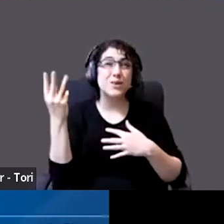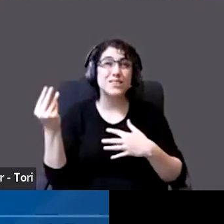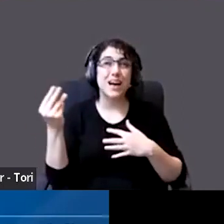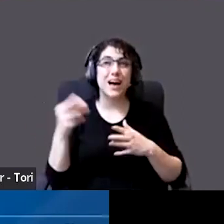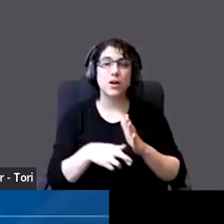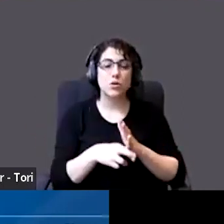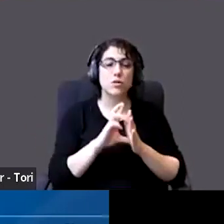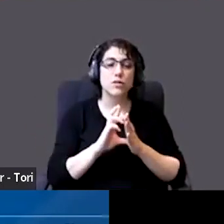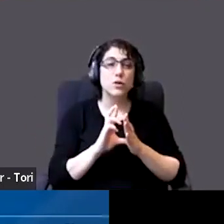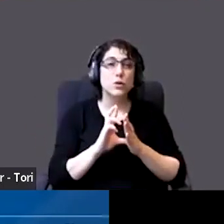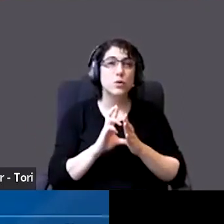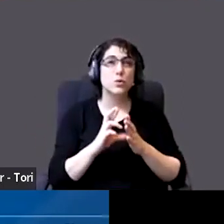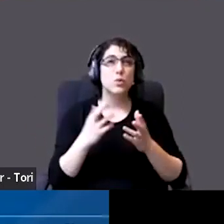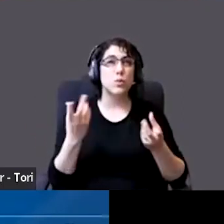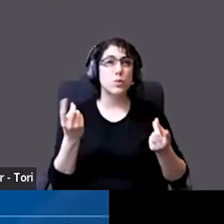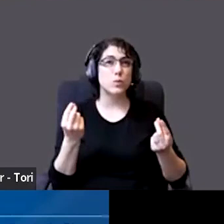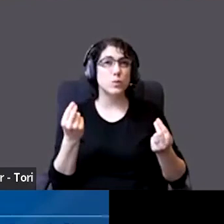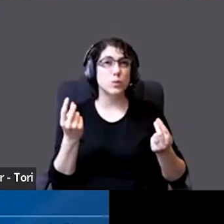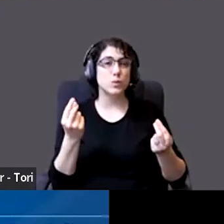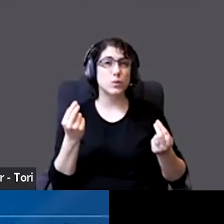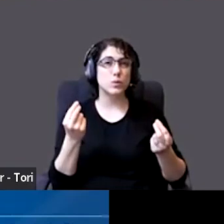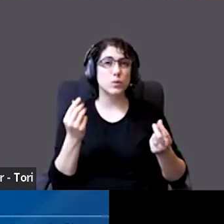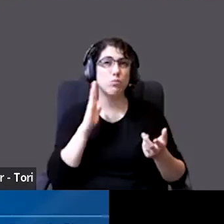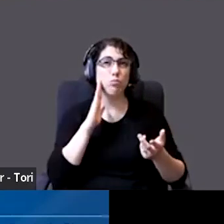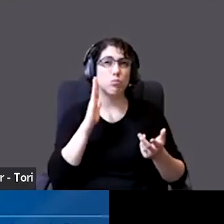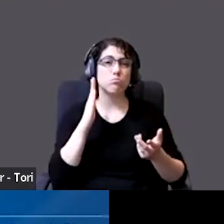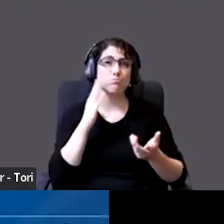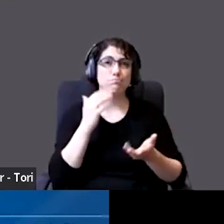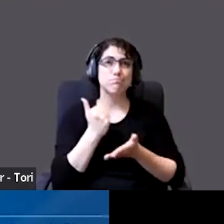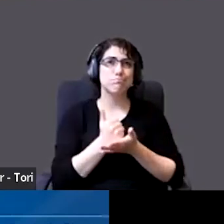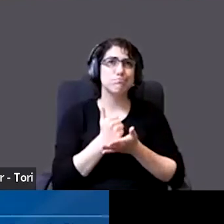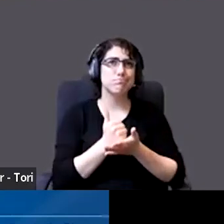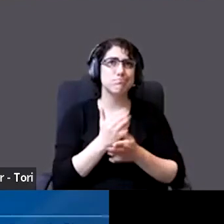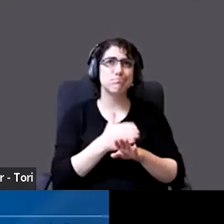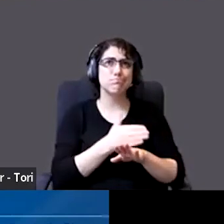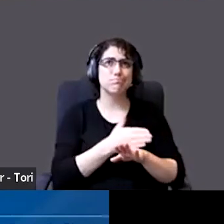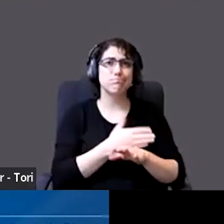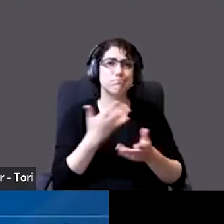of what we have done would be highly beneficial?" Now, the things that we're doing in terms